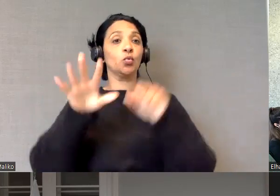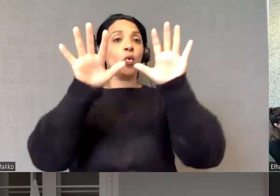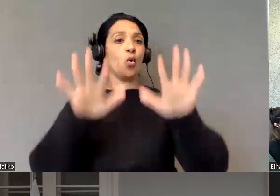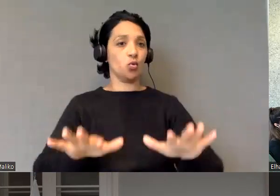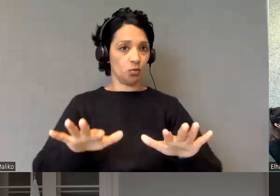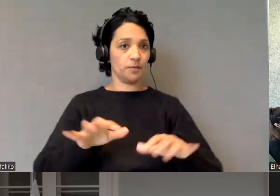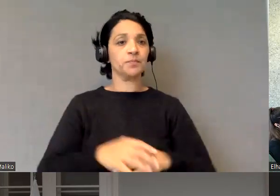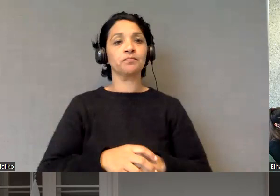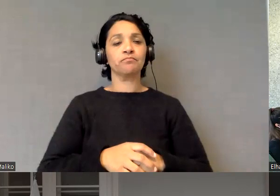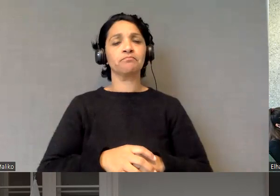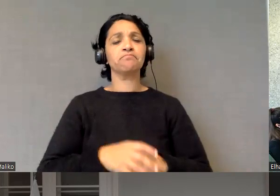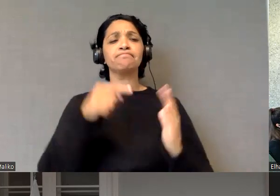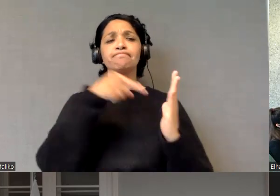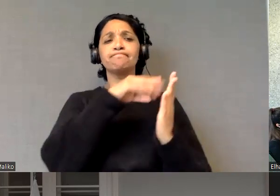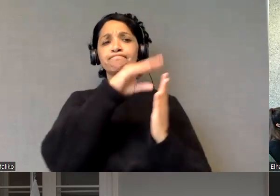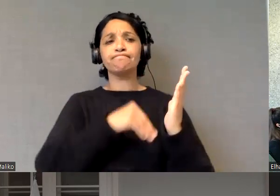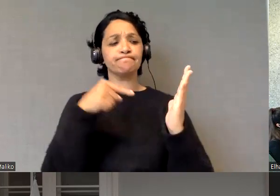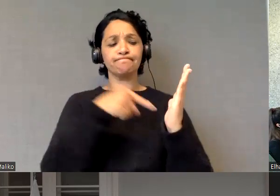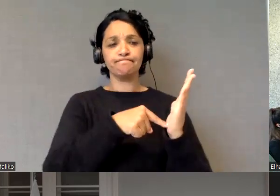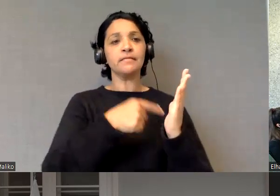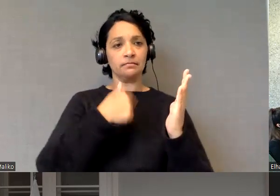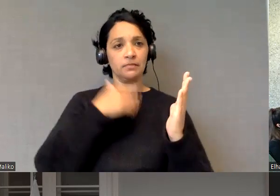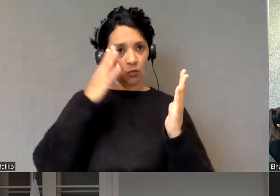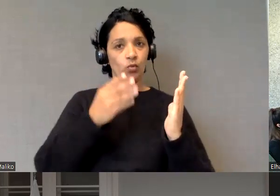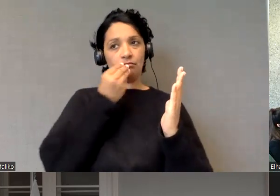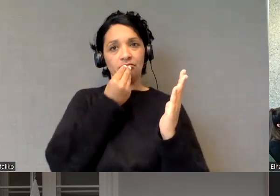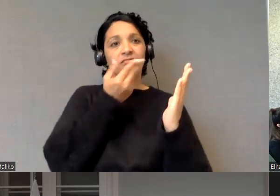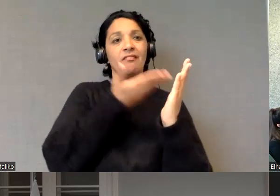to provide are some actual recommendations that states and their mail tears can undertake